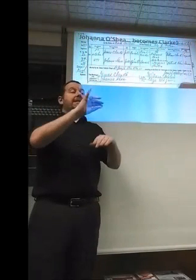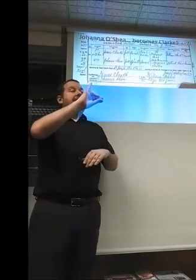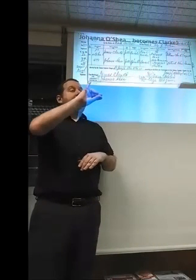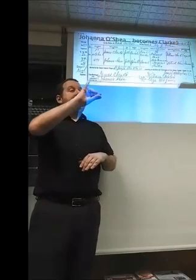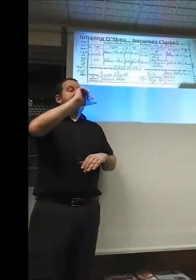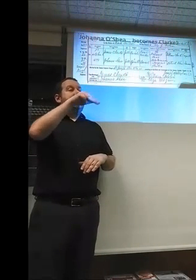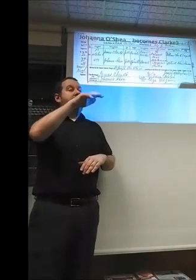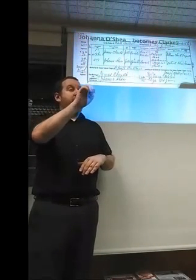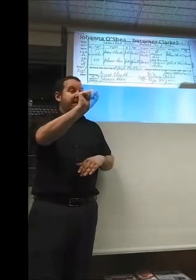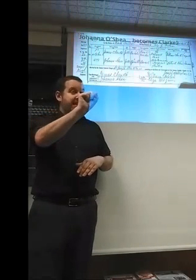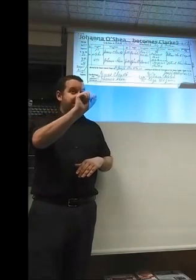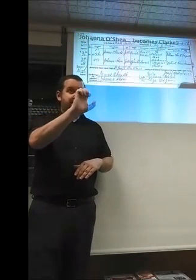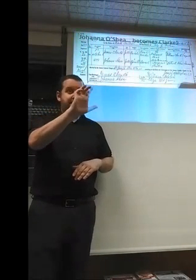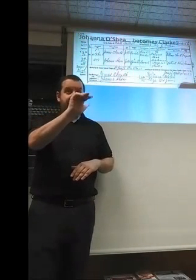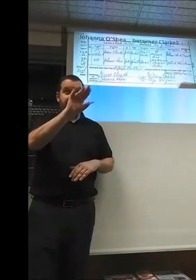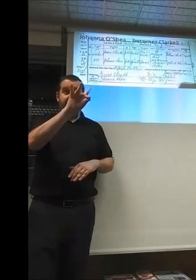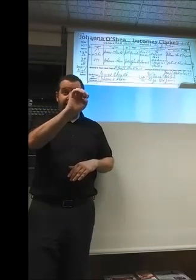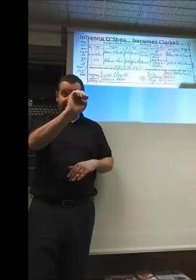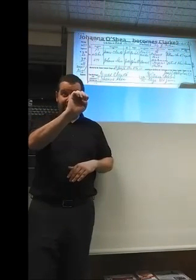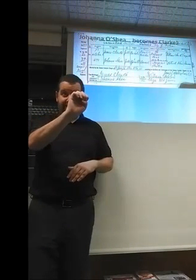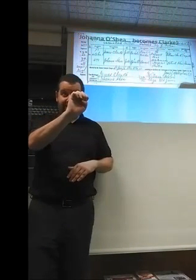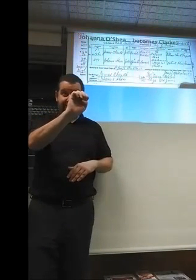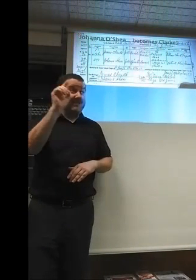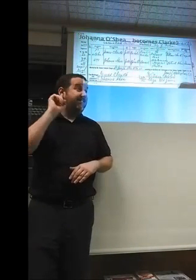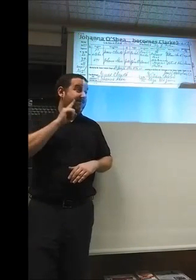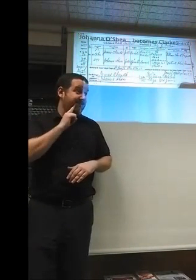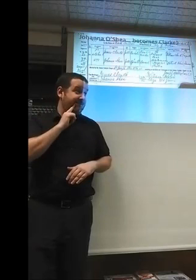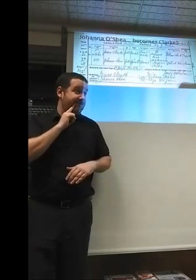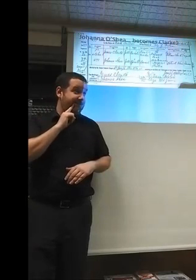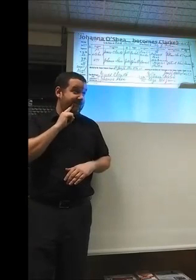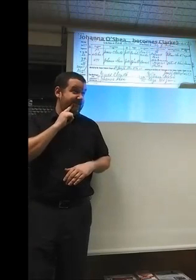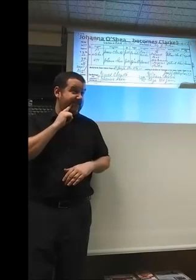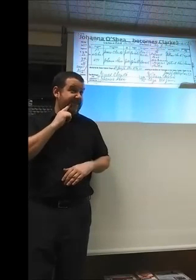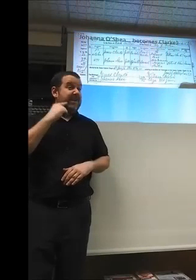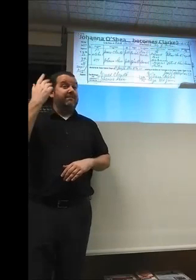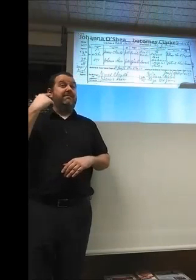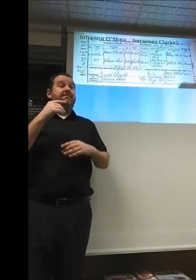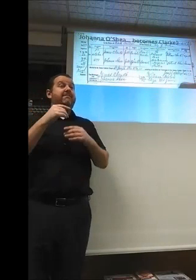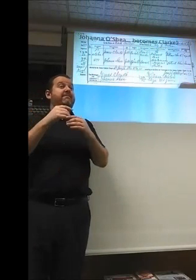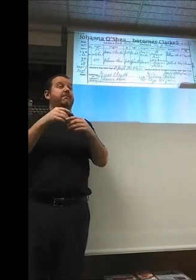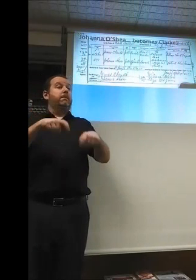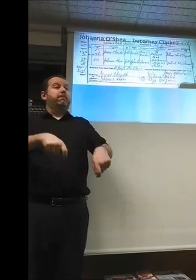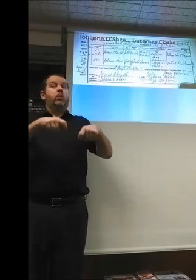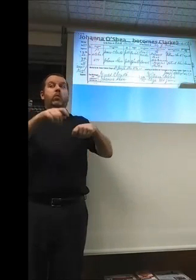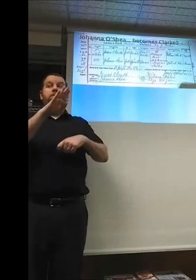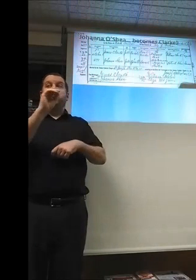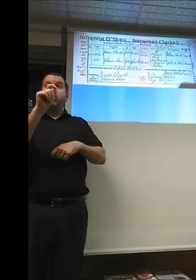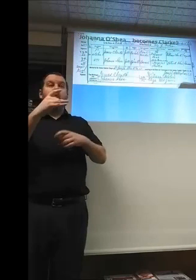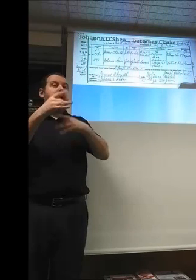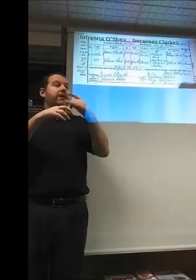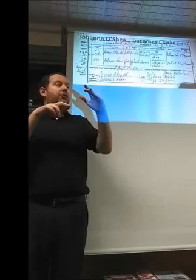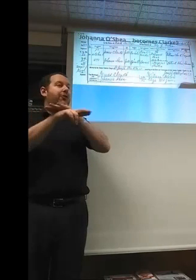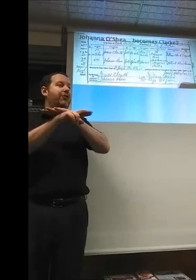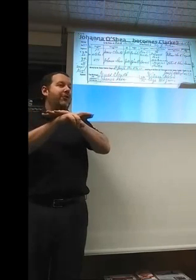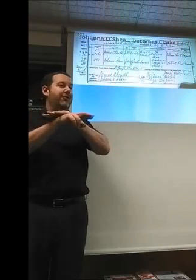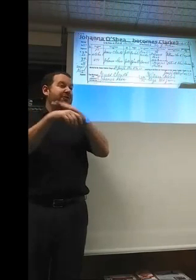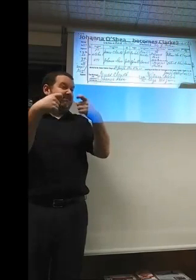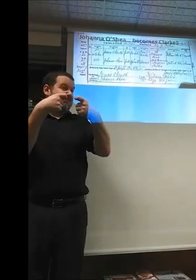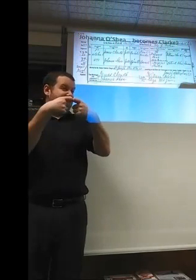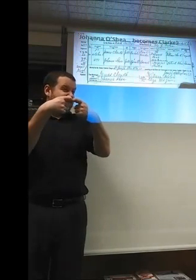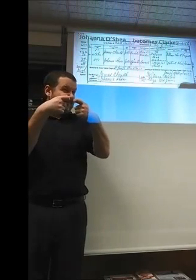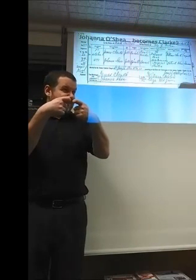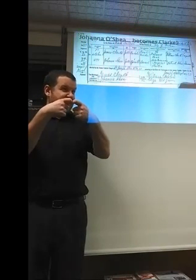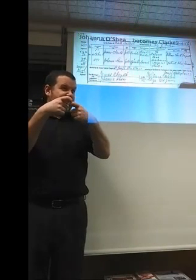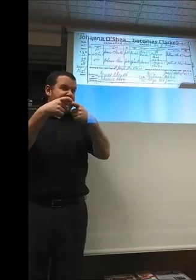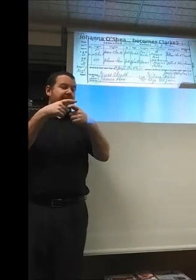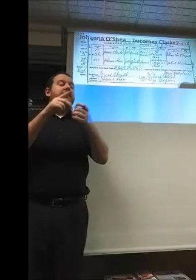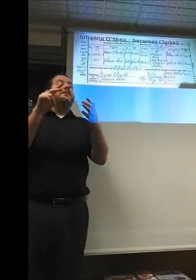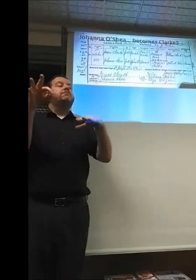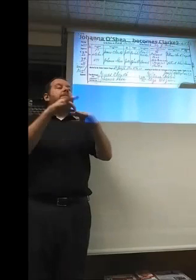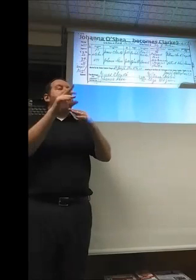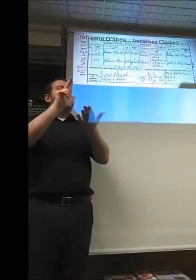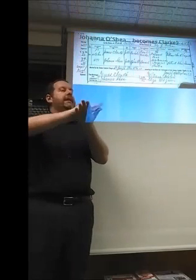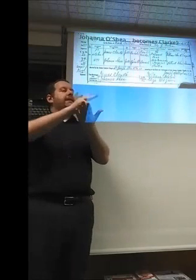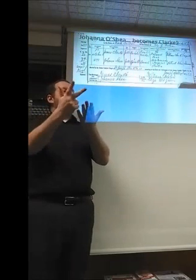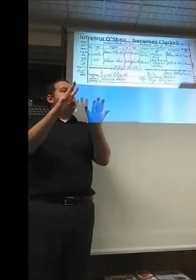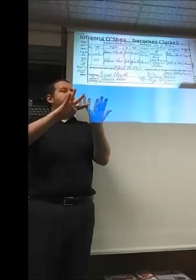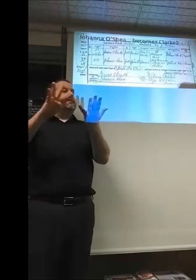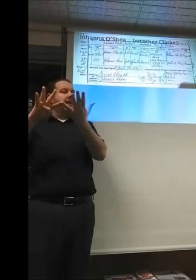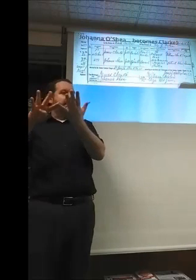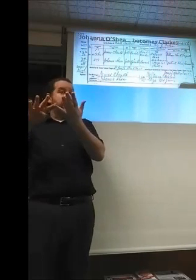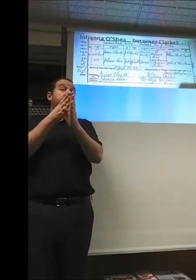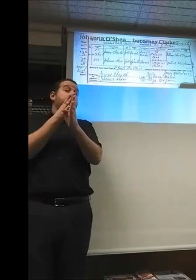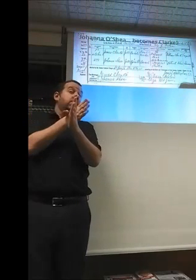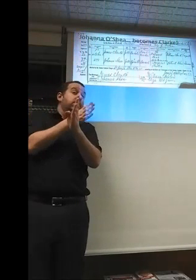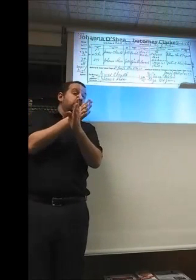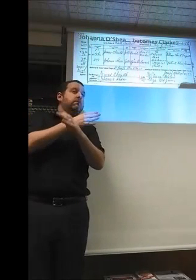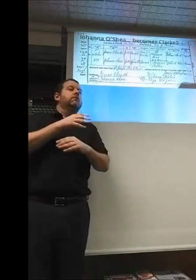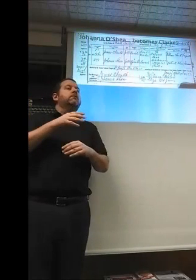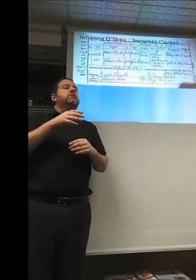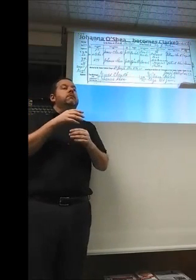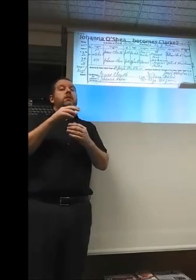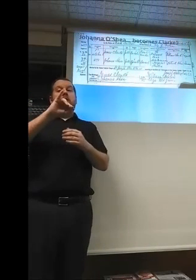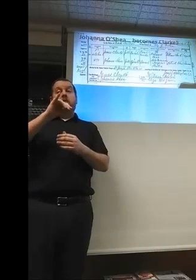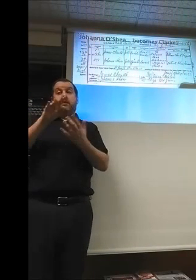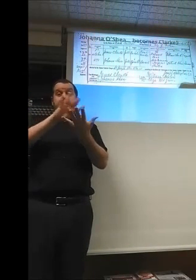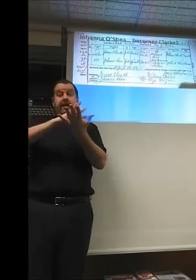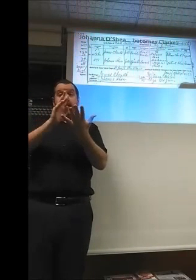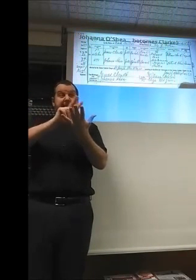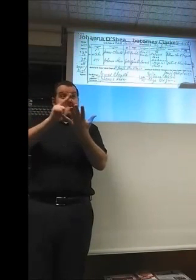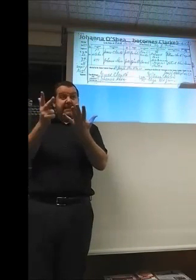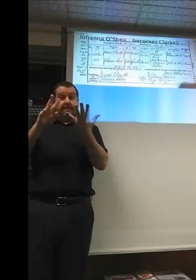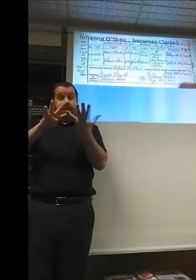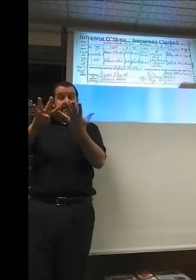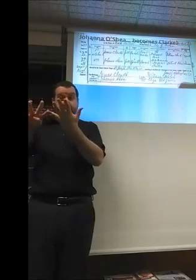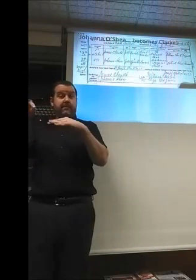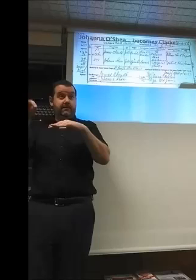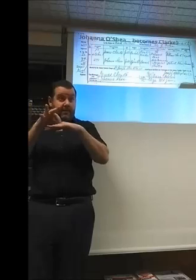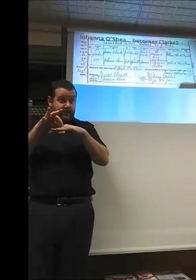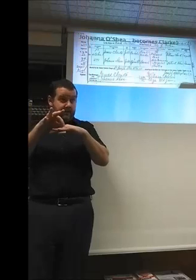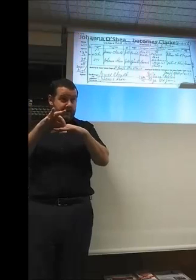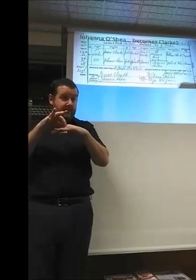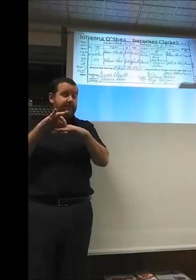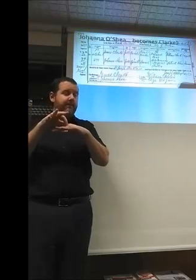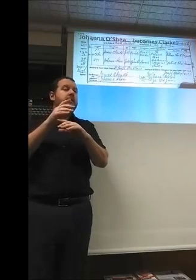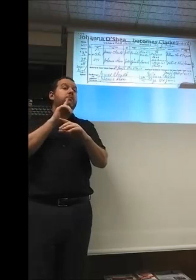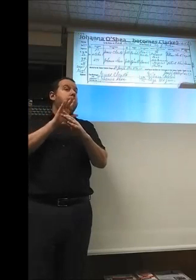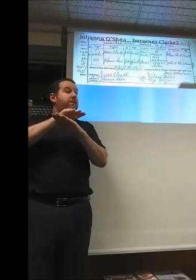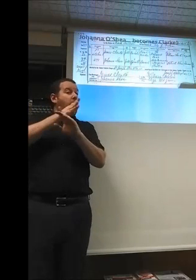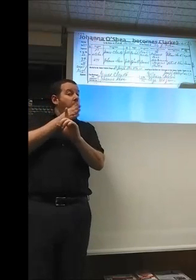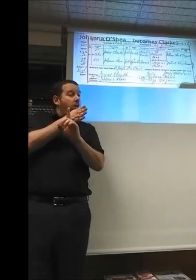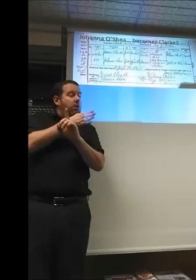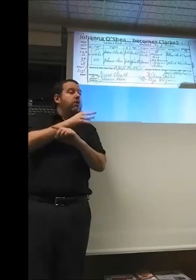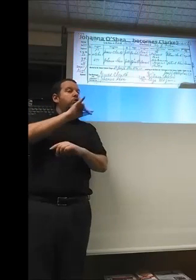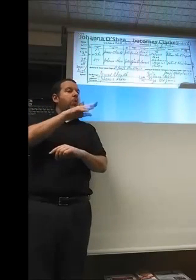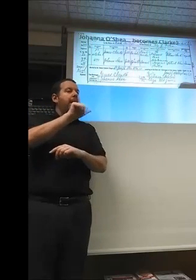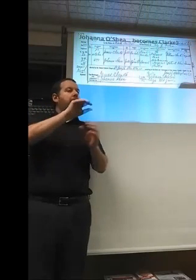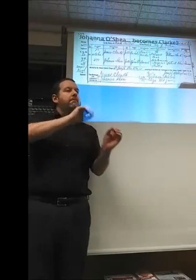This is the court that james was brought to and it was call the quarter sessions that